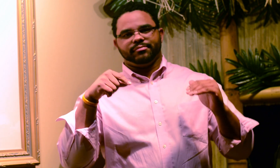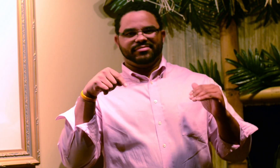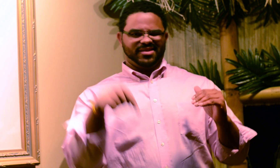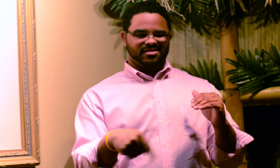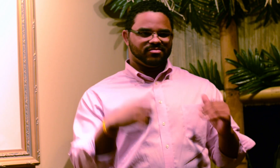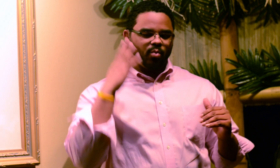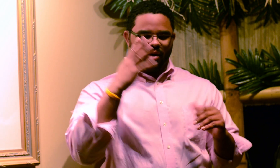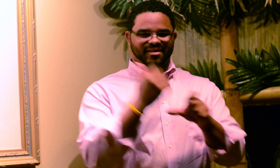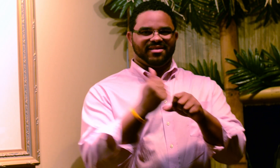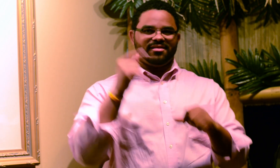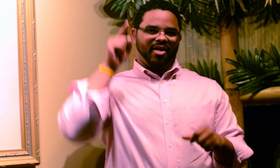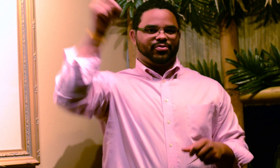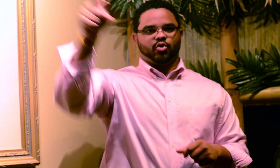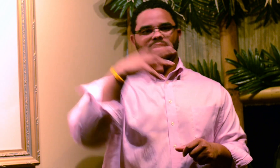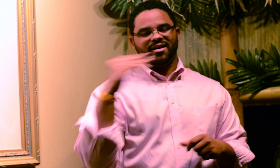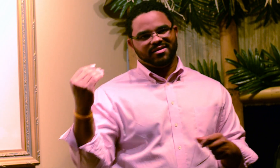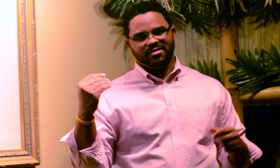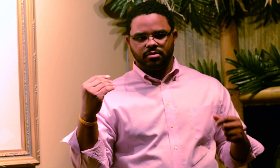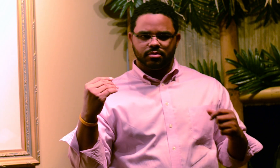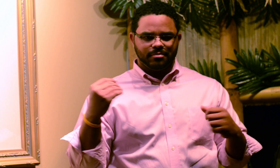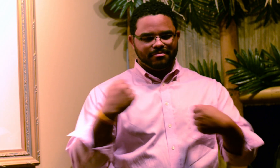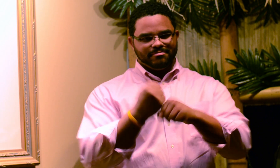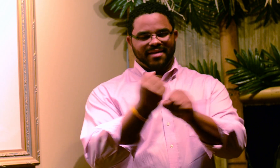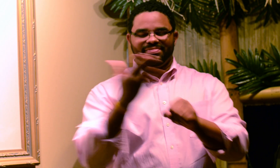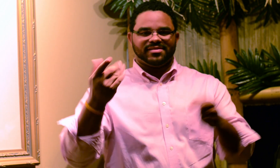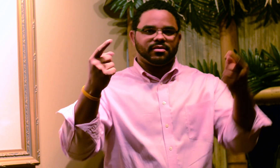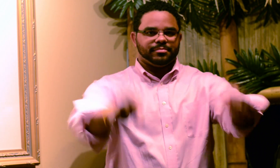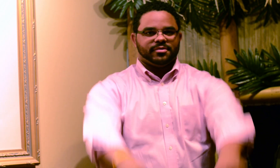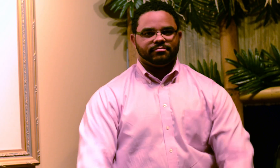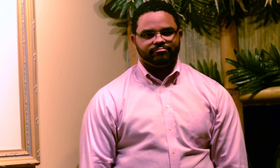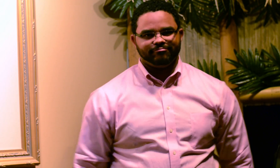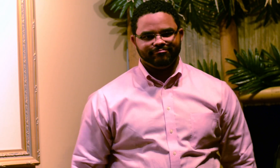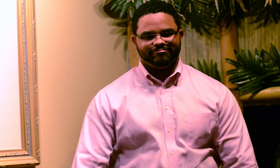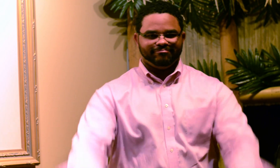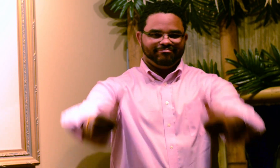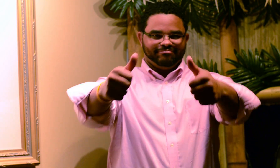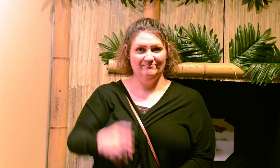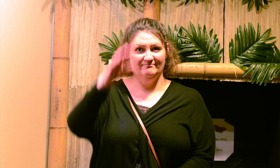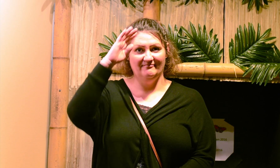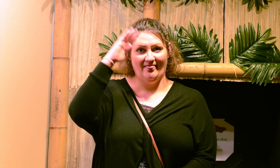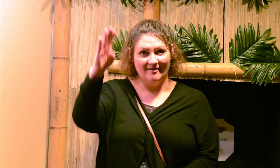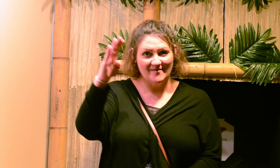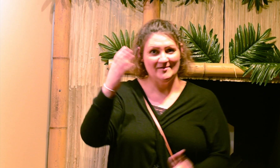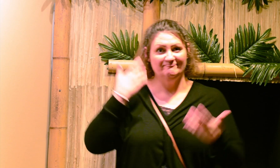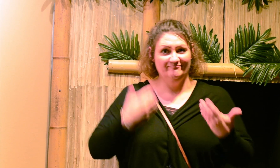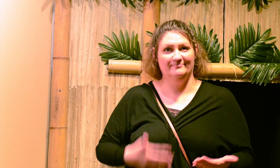I hope this video really gets out there and makes an impact. [ Smiling and showing thumbs up] [White woman presenting, wearing a green top]